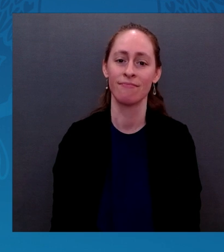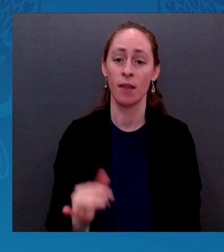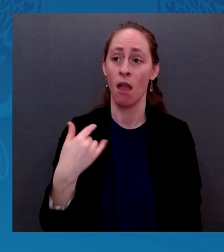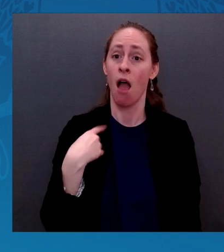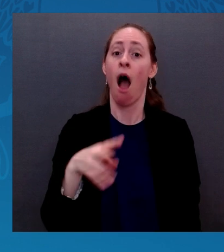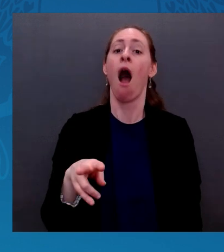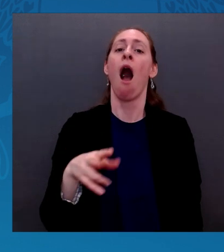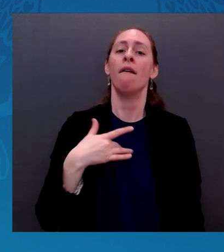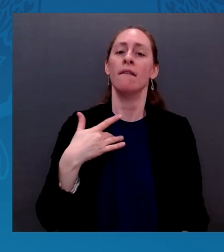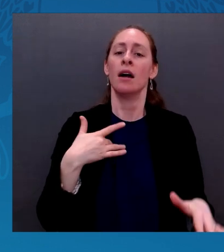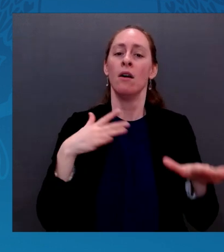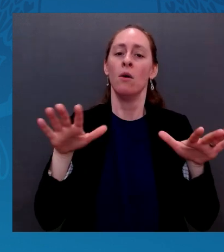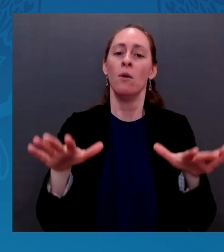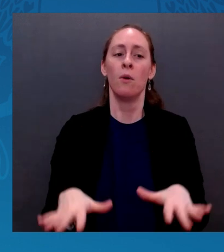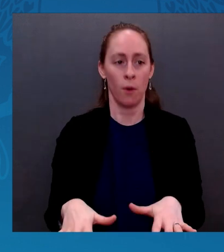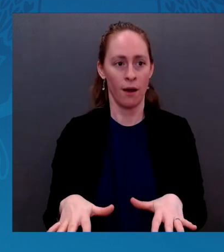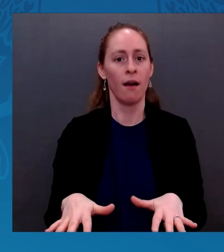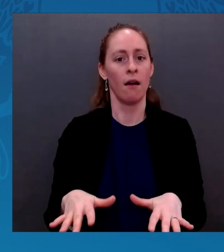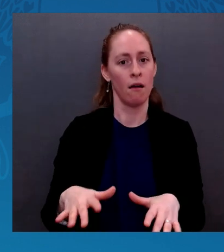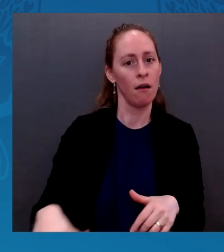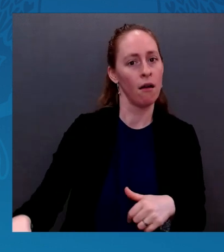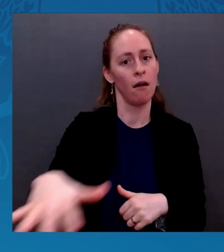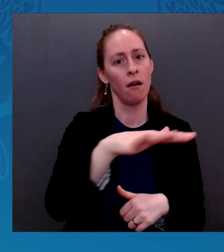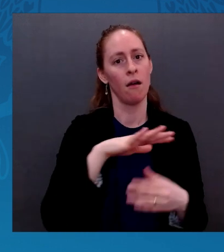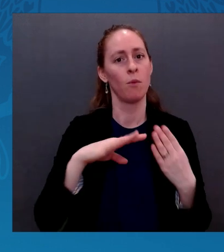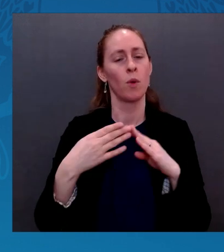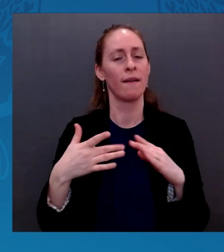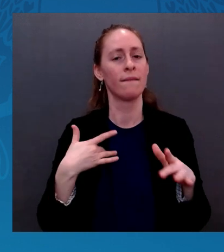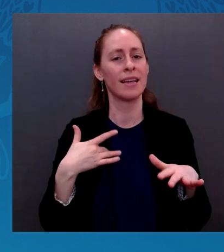I also would like to say that we were reassured